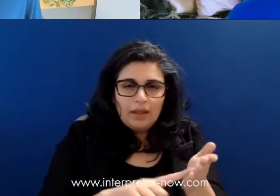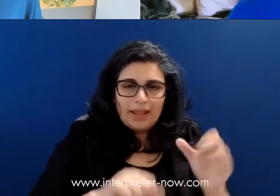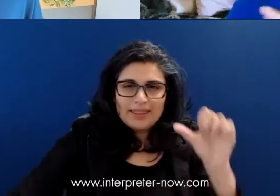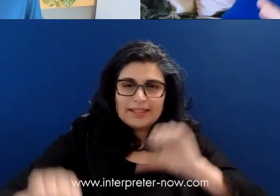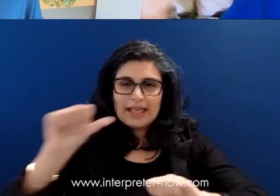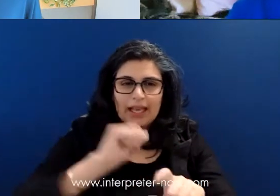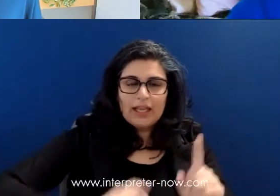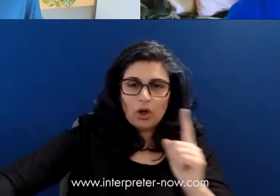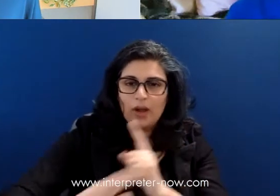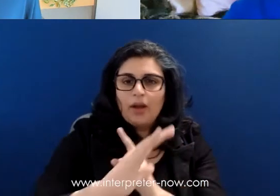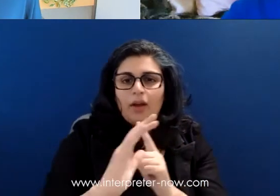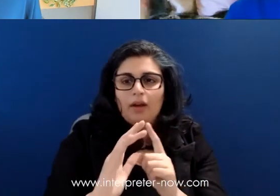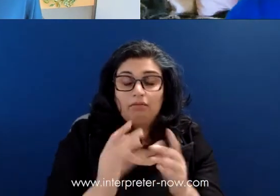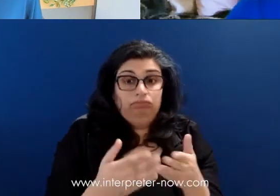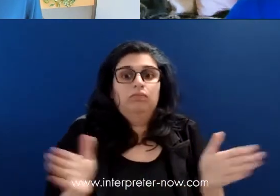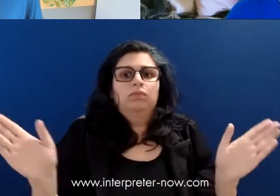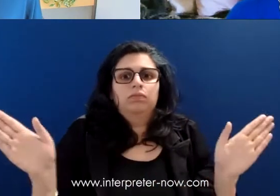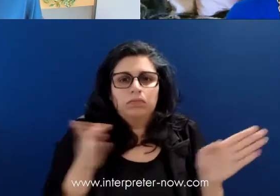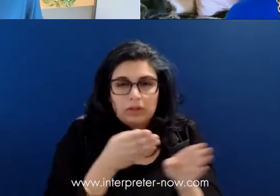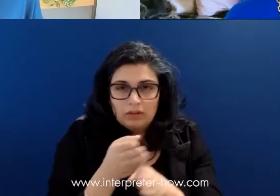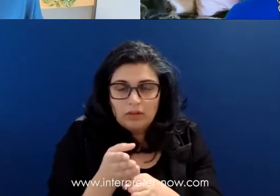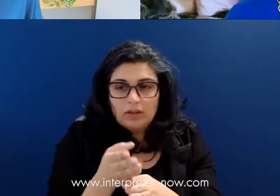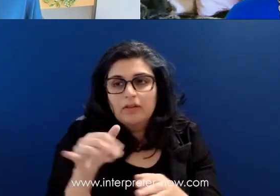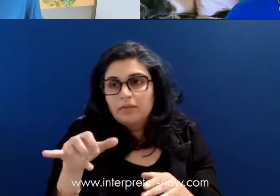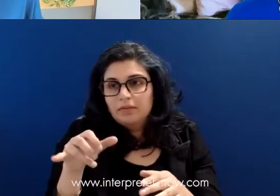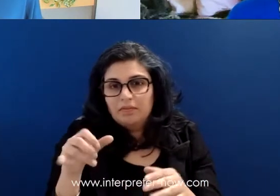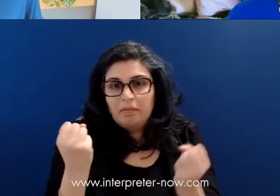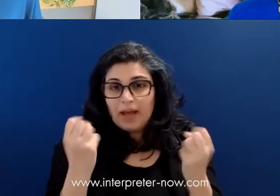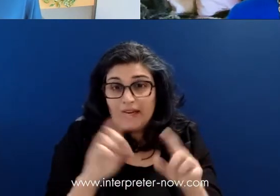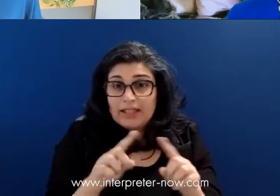While it is a very broad field across many different disciplines, there are some shared